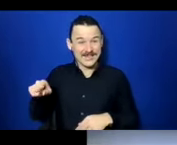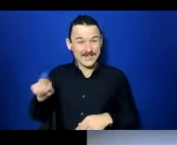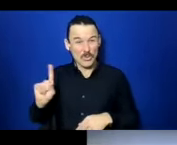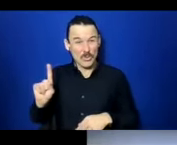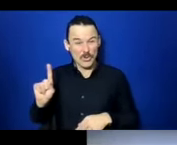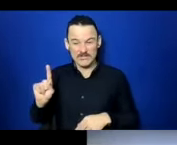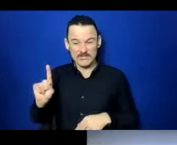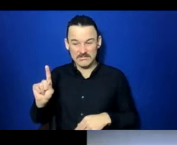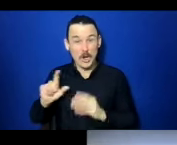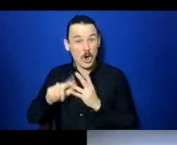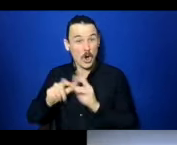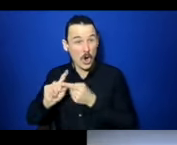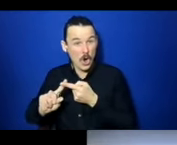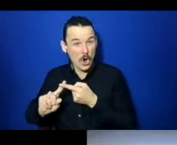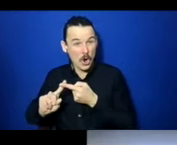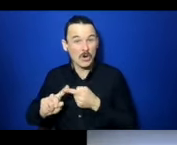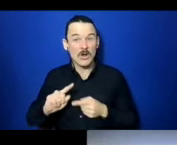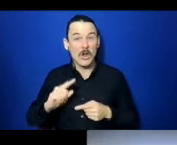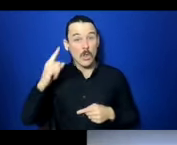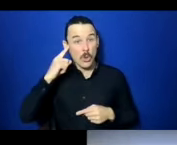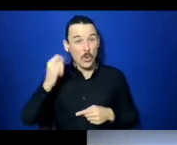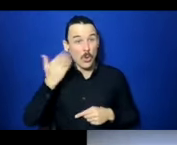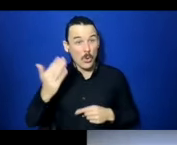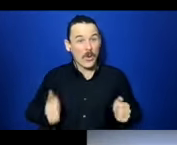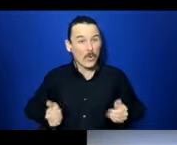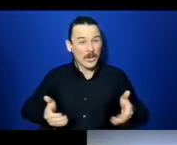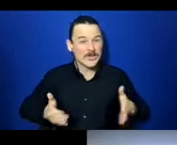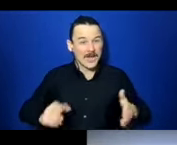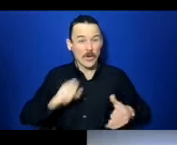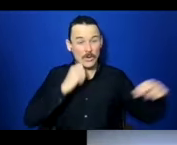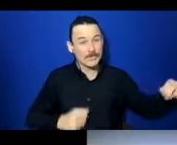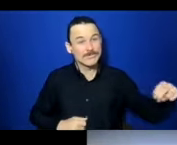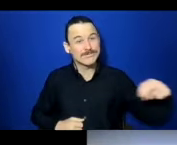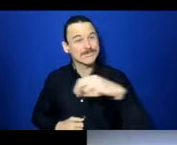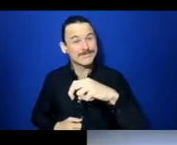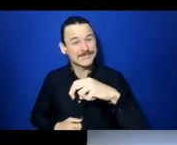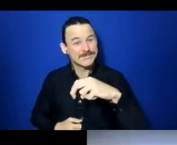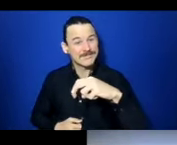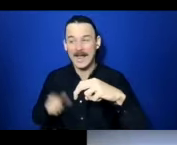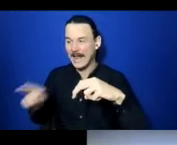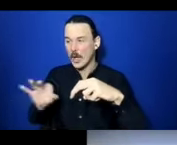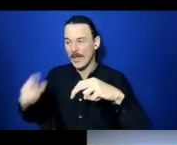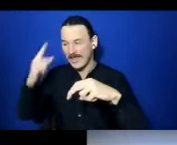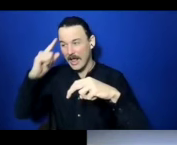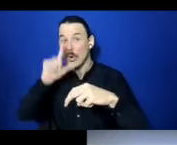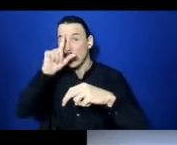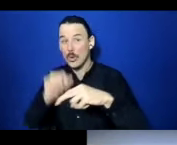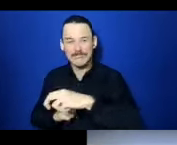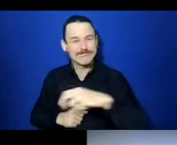could be quite harmful for them. In in kind of building on Anna's point there,